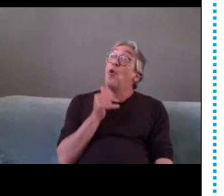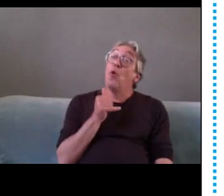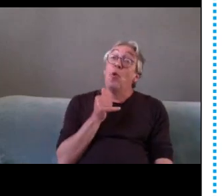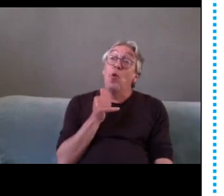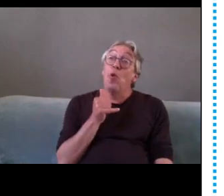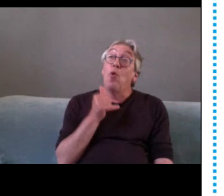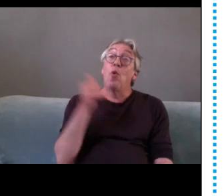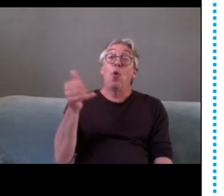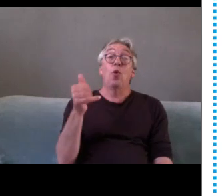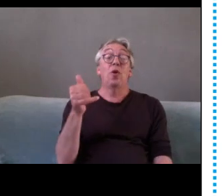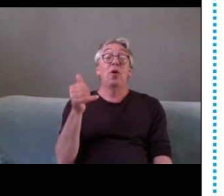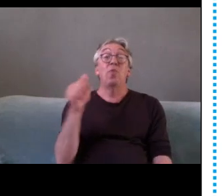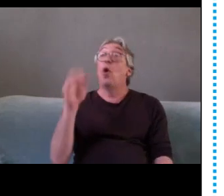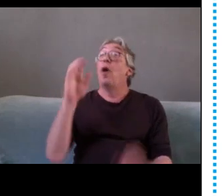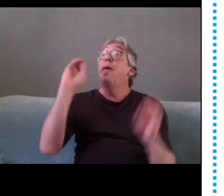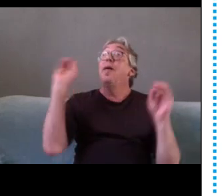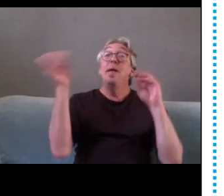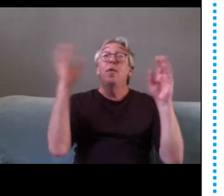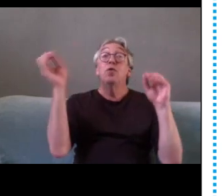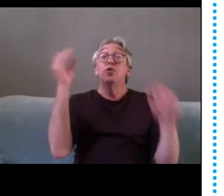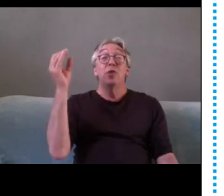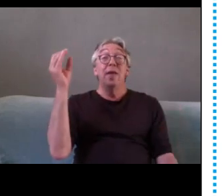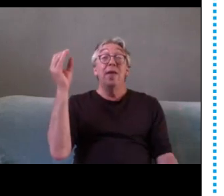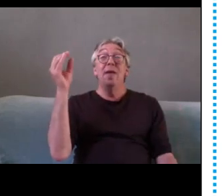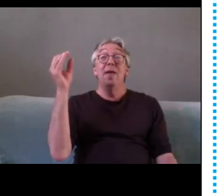for emergency communications, the 112